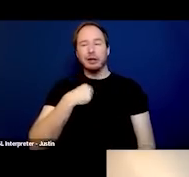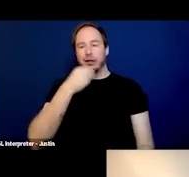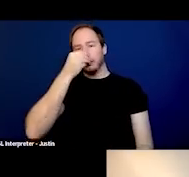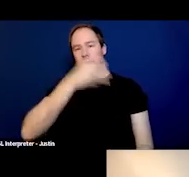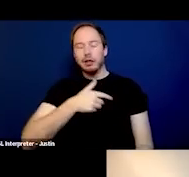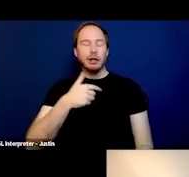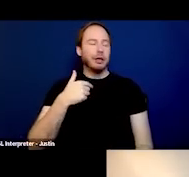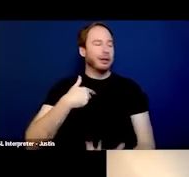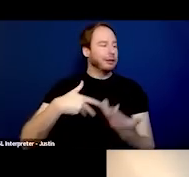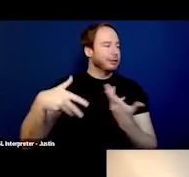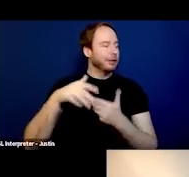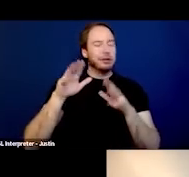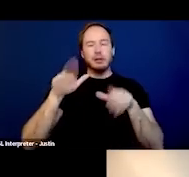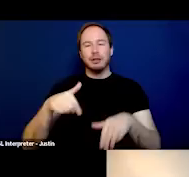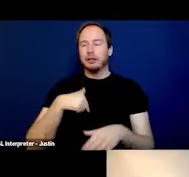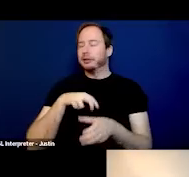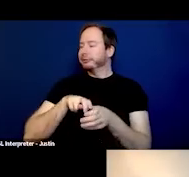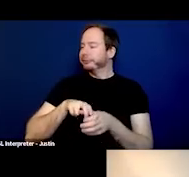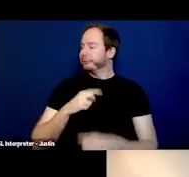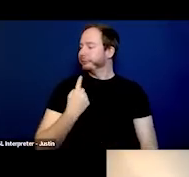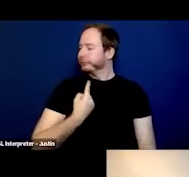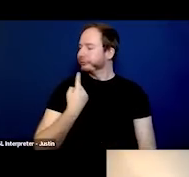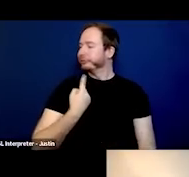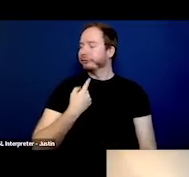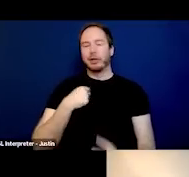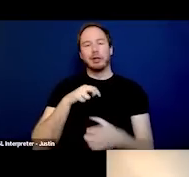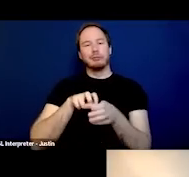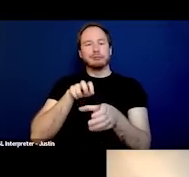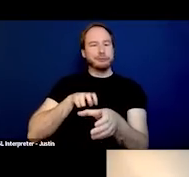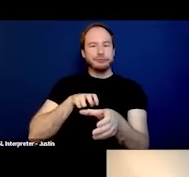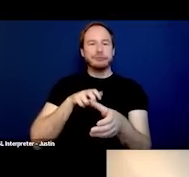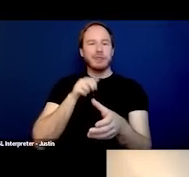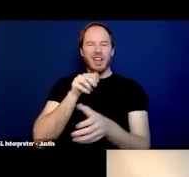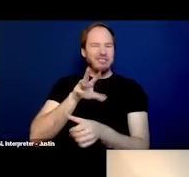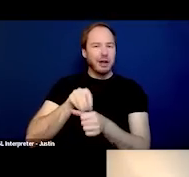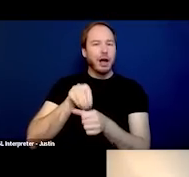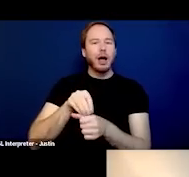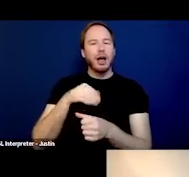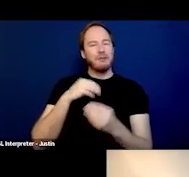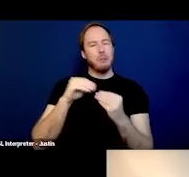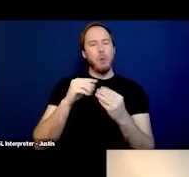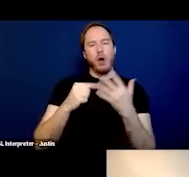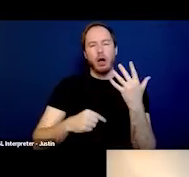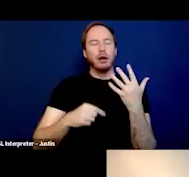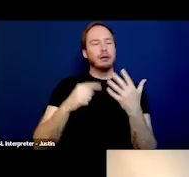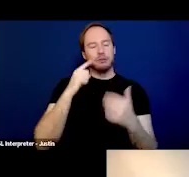They sit quietly and alone for long periods of time. There are other negative symptoms too, like anhedonia,